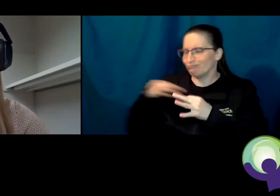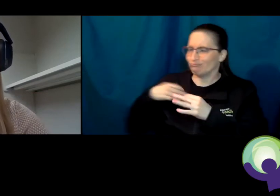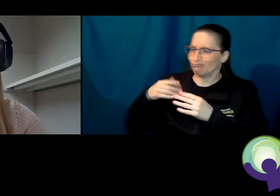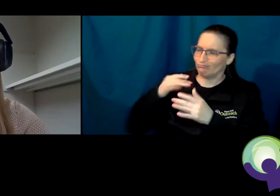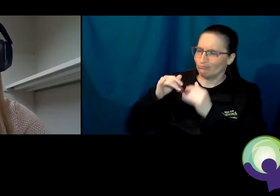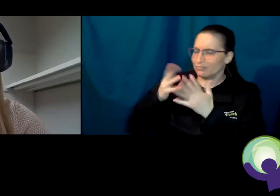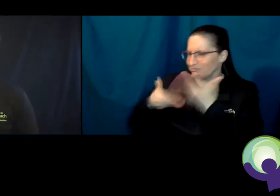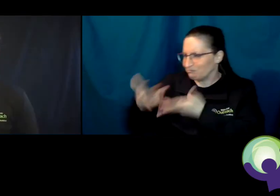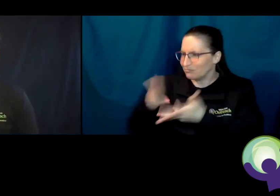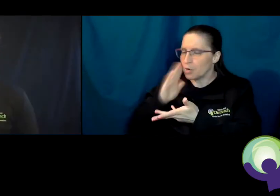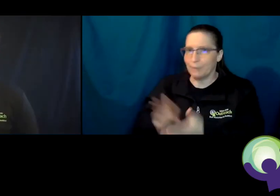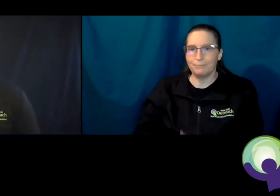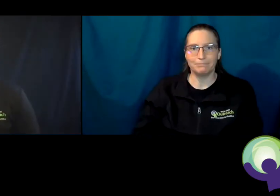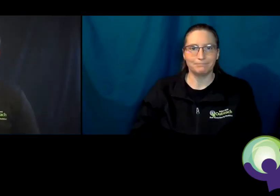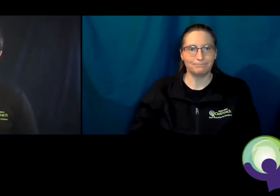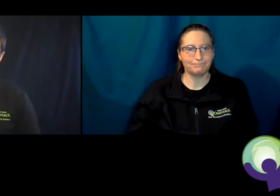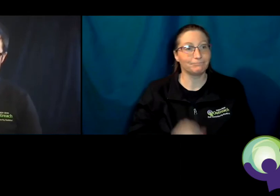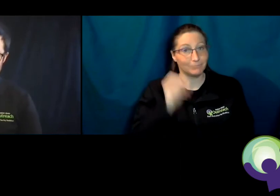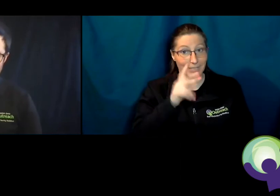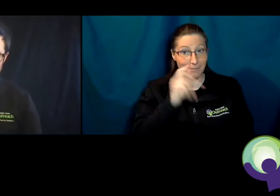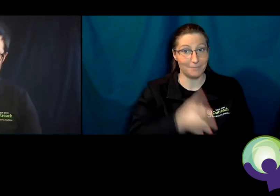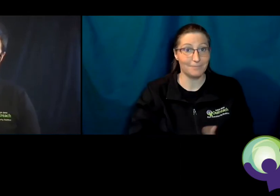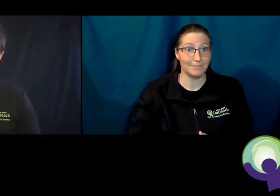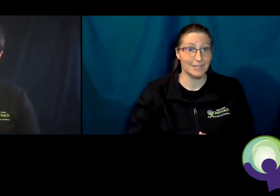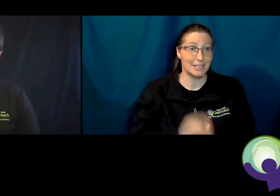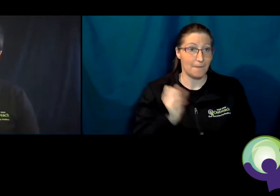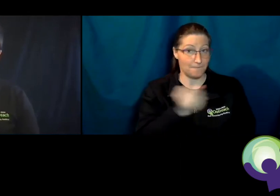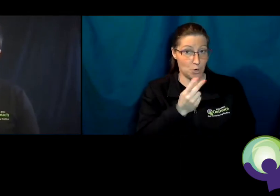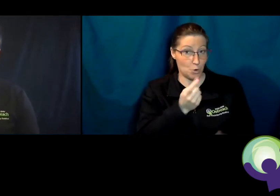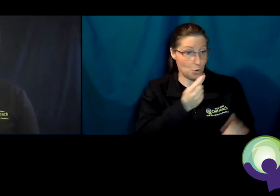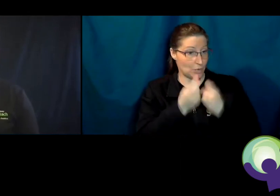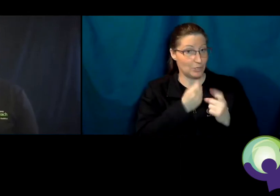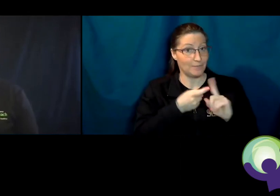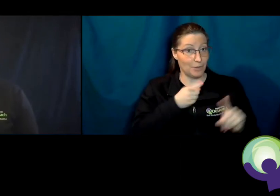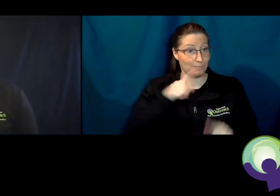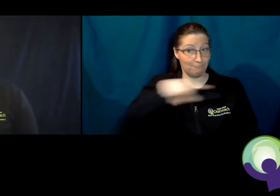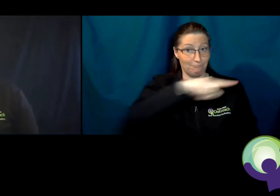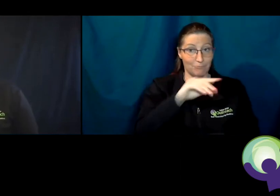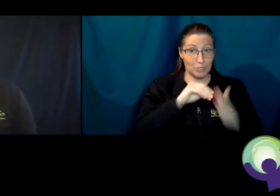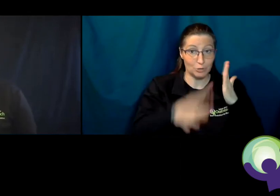Keith: Okay, the other thing we've had a couple of questions from students. They're interested in,